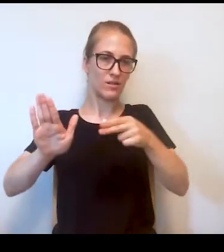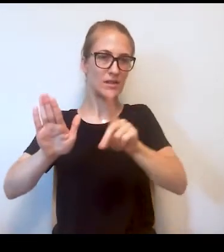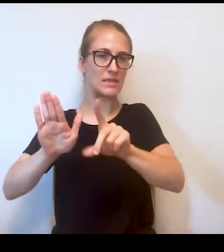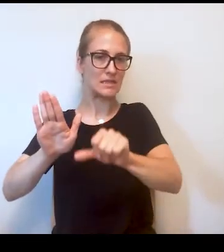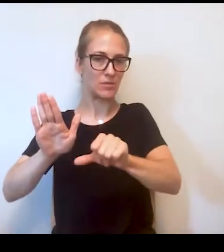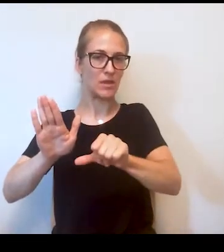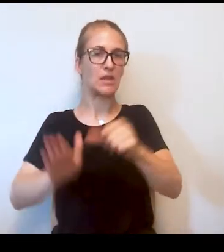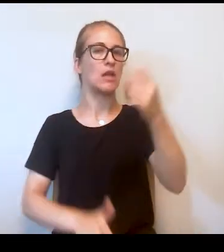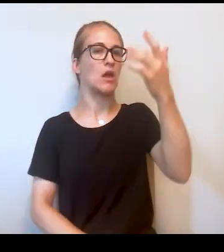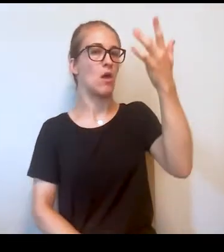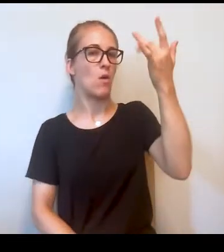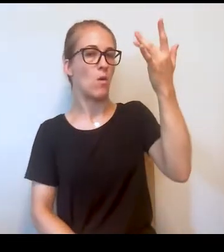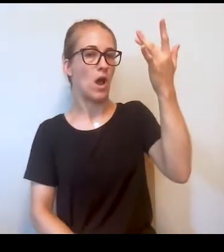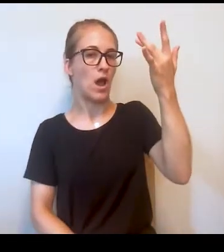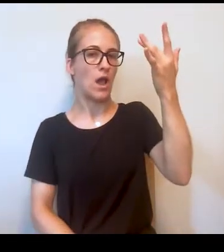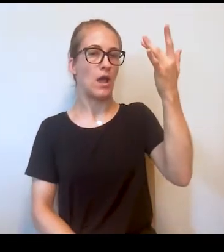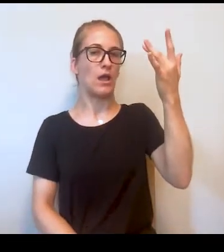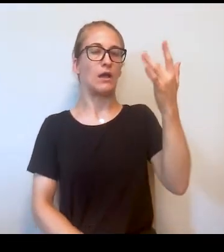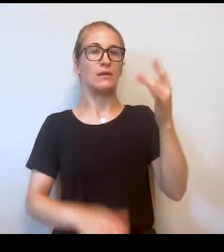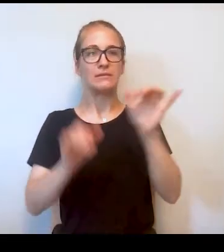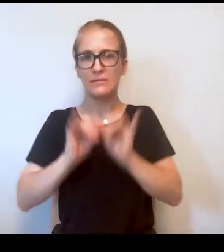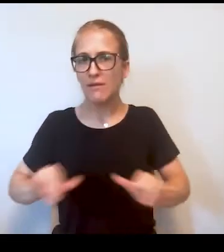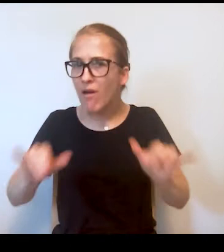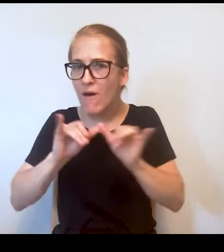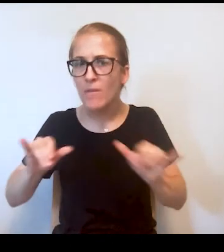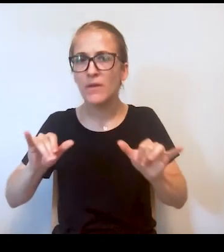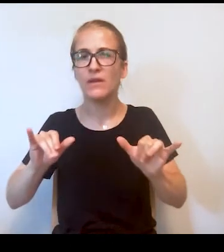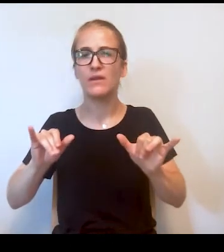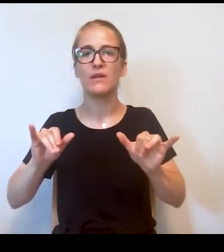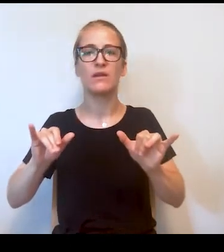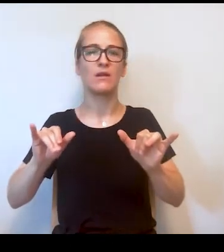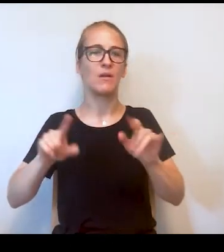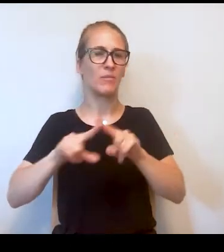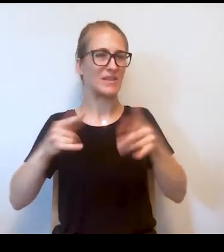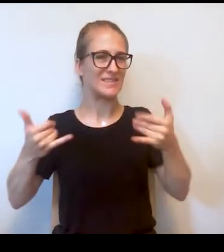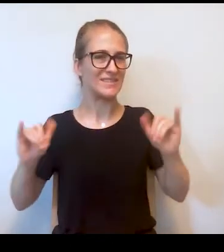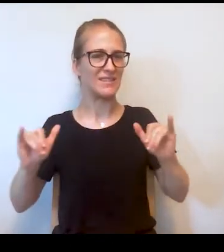why how common it is is hidden away.